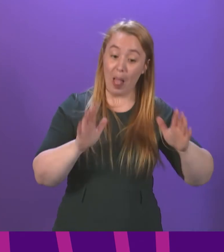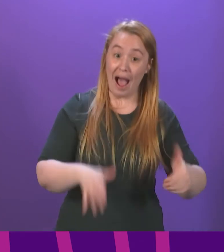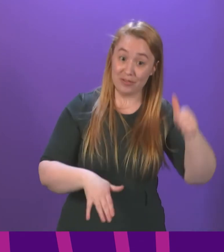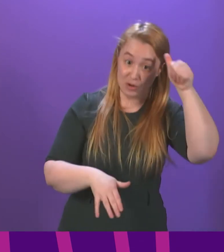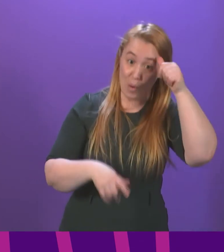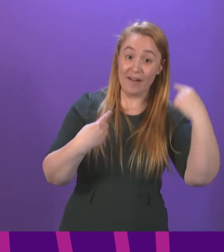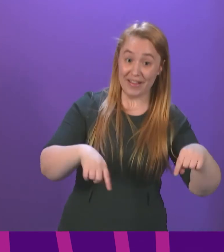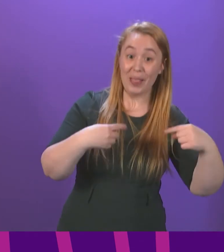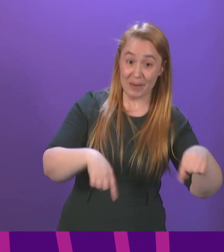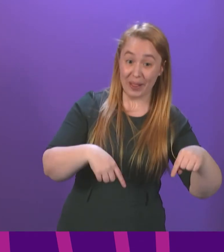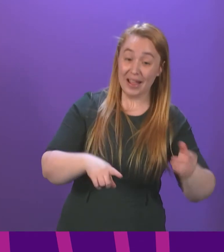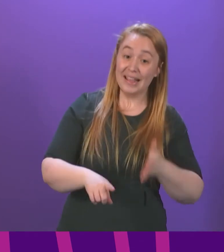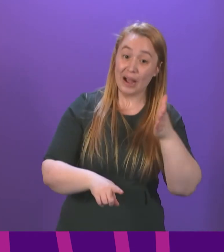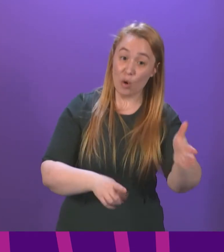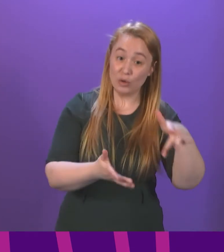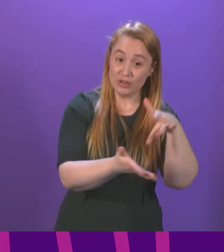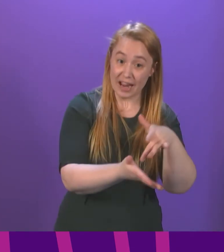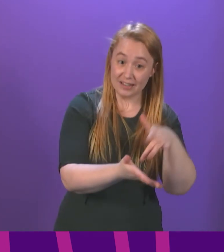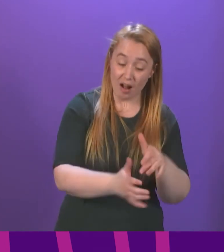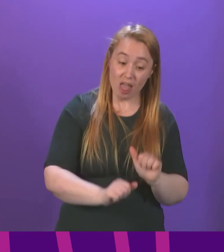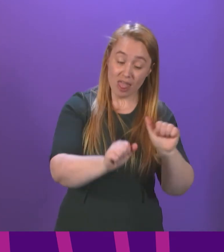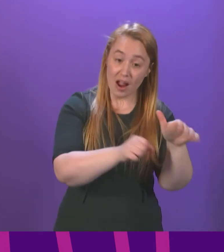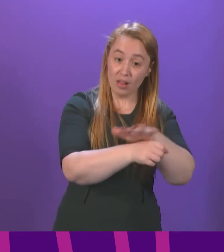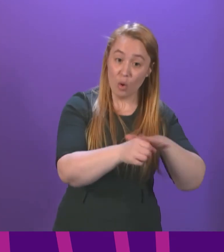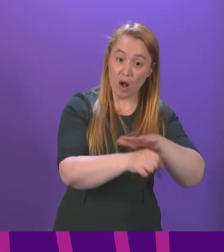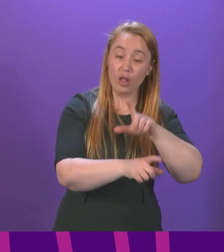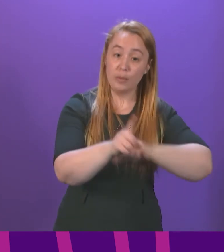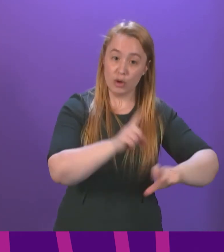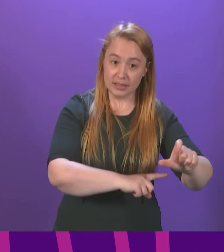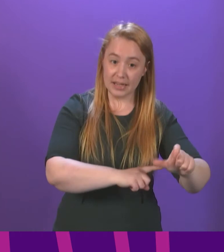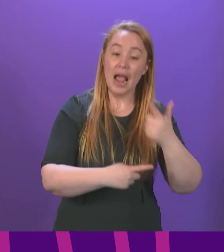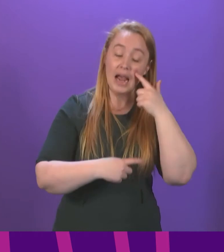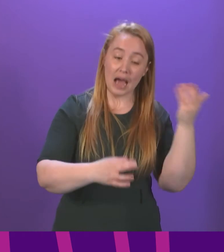facilities are available in their communities and that they can access them. We have worked